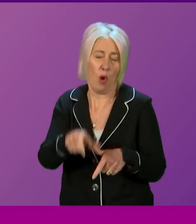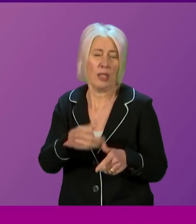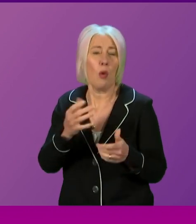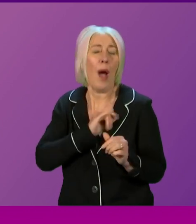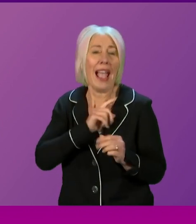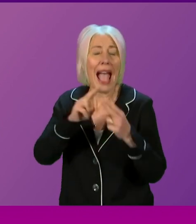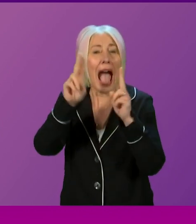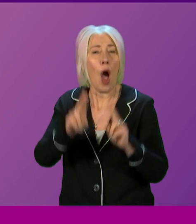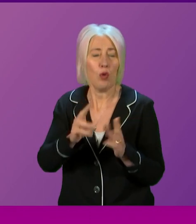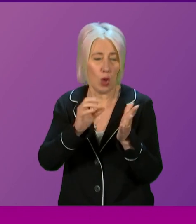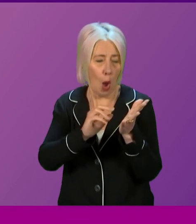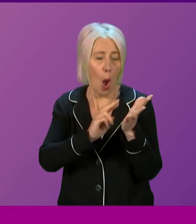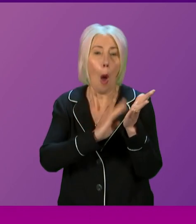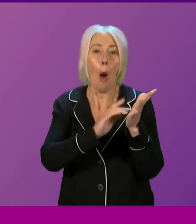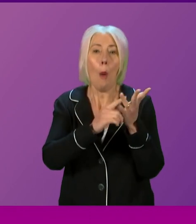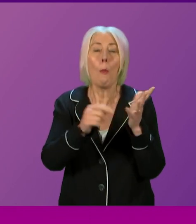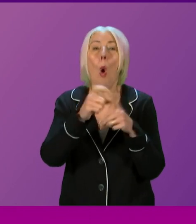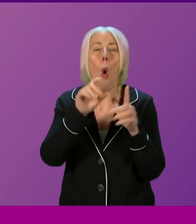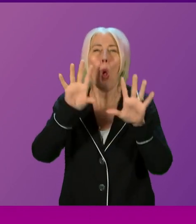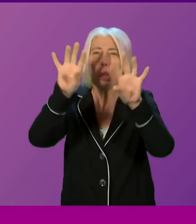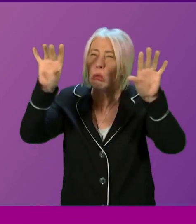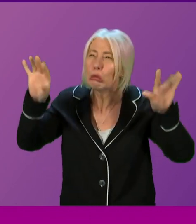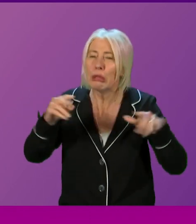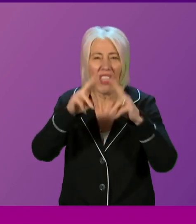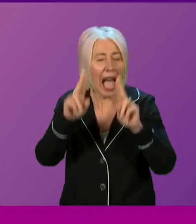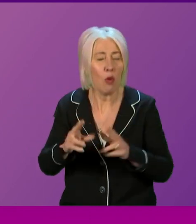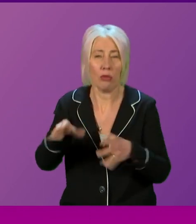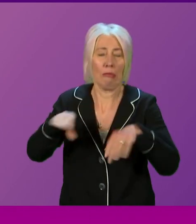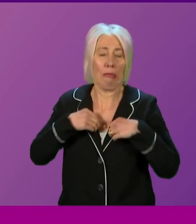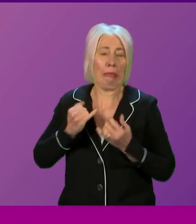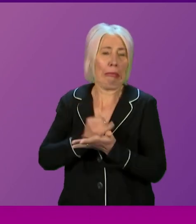Currently, I have constituents contacting me with concerns about issues with mould in